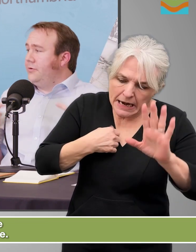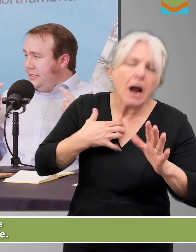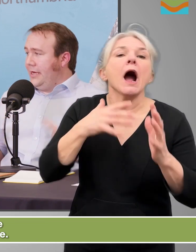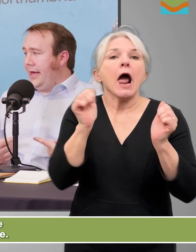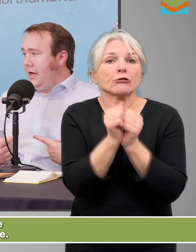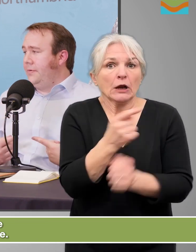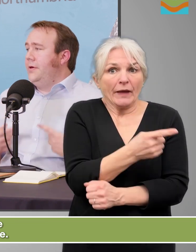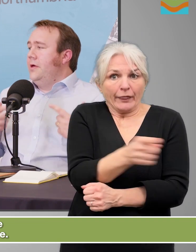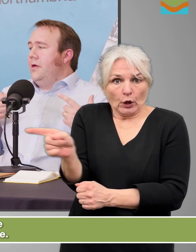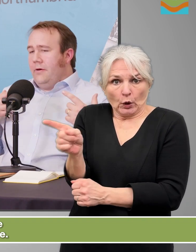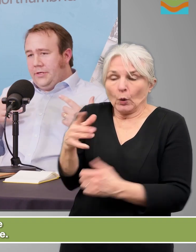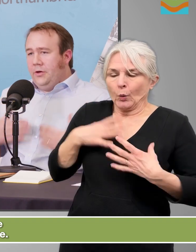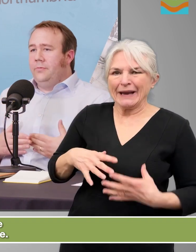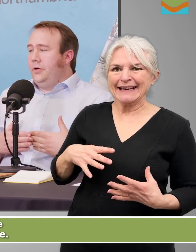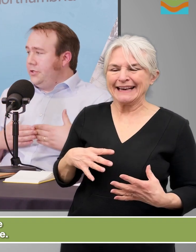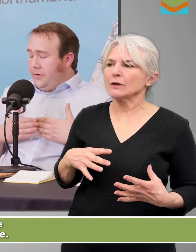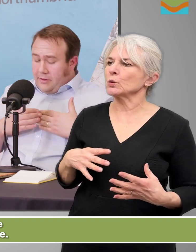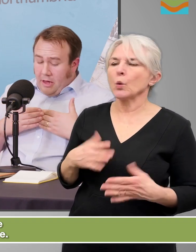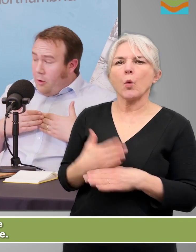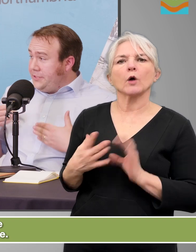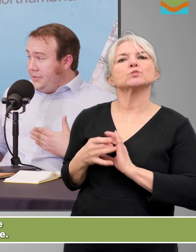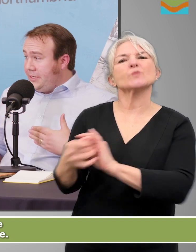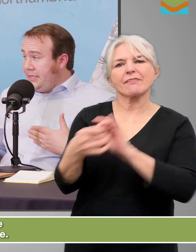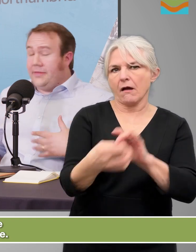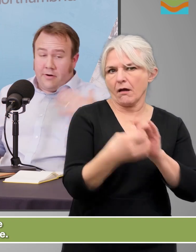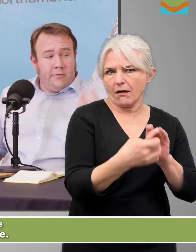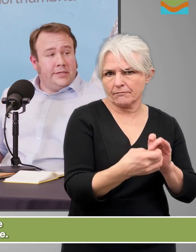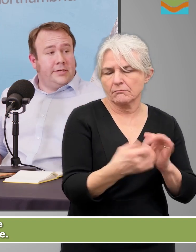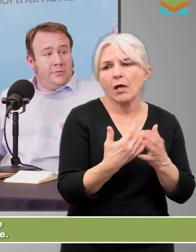greater linking up. There is huge opportunities here. There are risks as well,